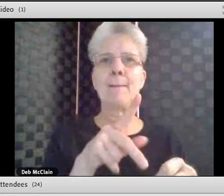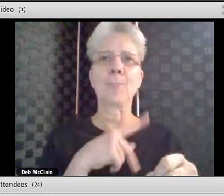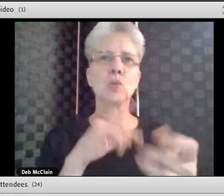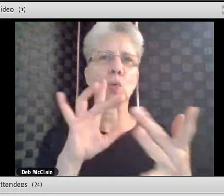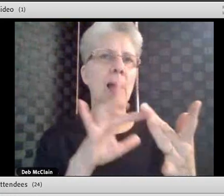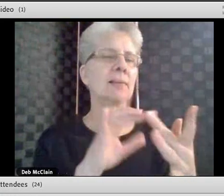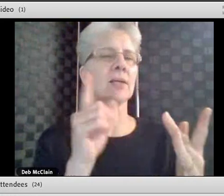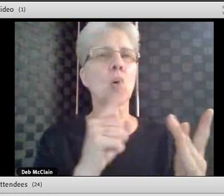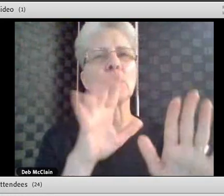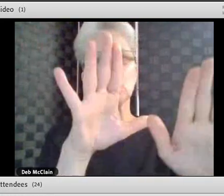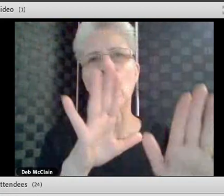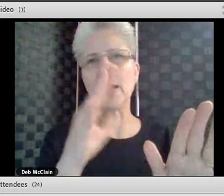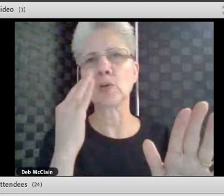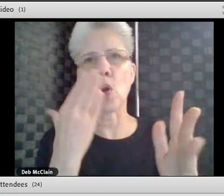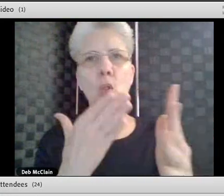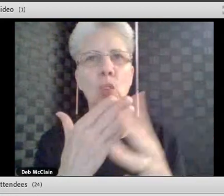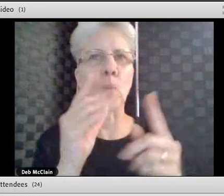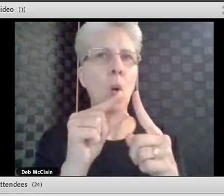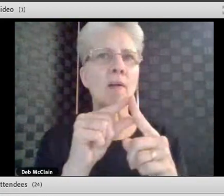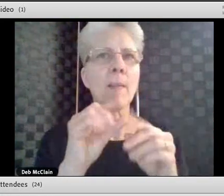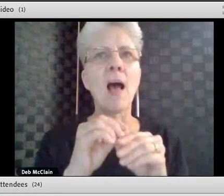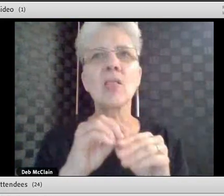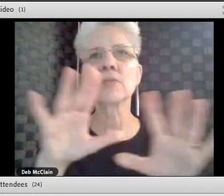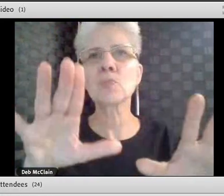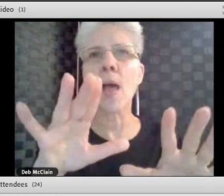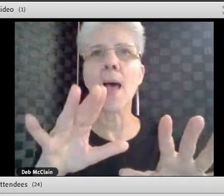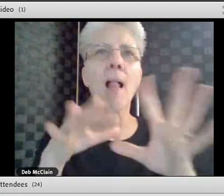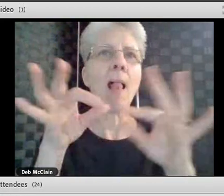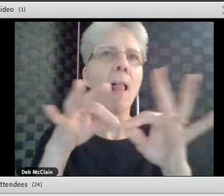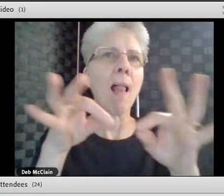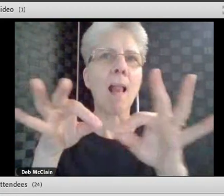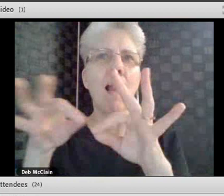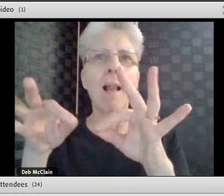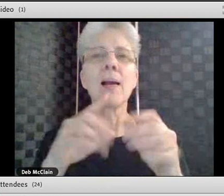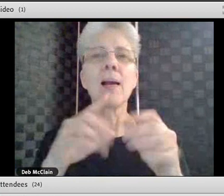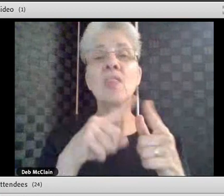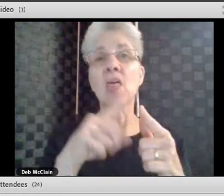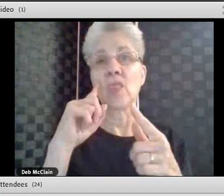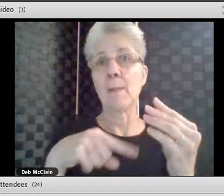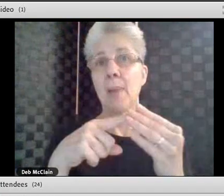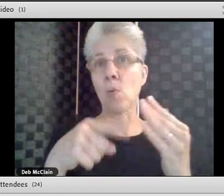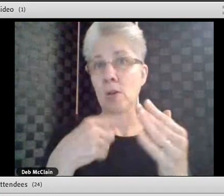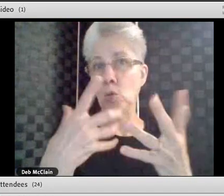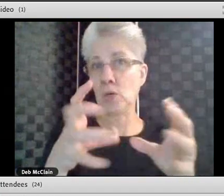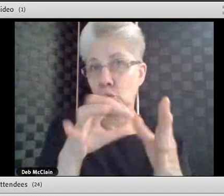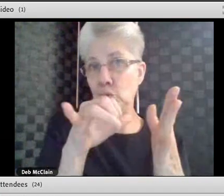or individuals. Personal contact is always great, you know, through word of mouth,